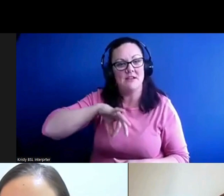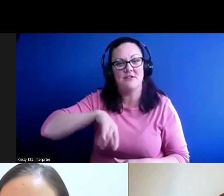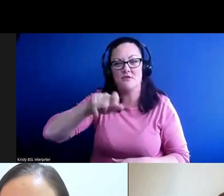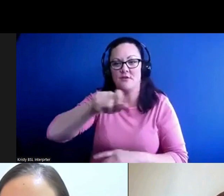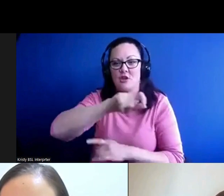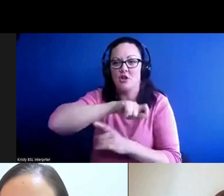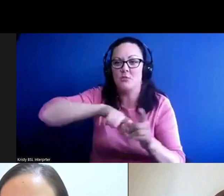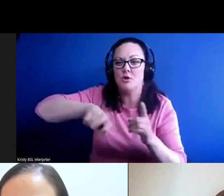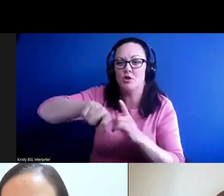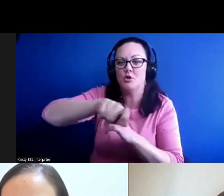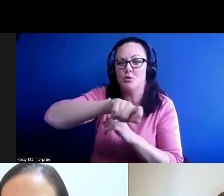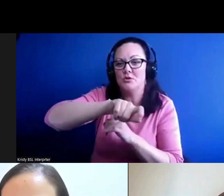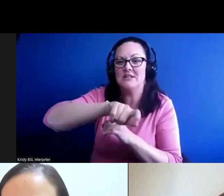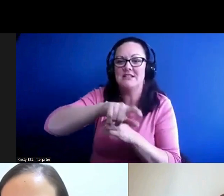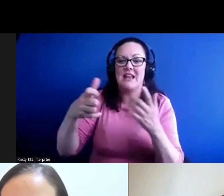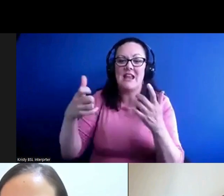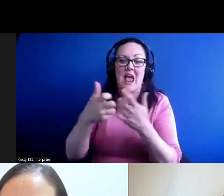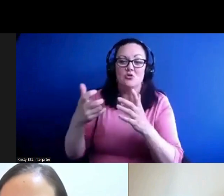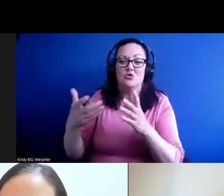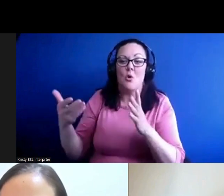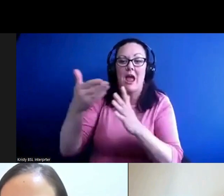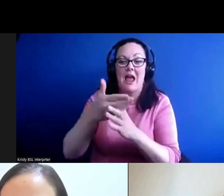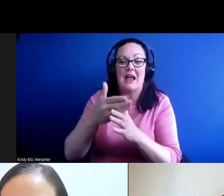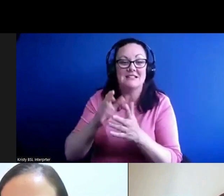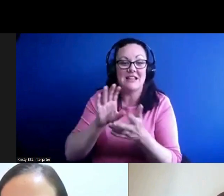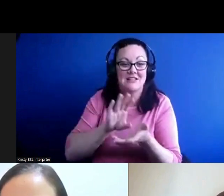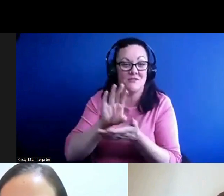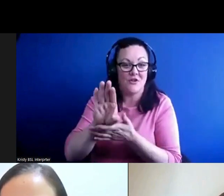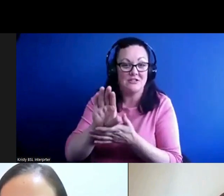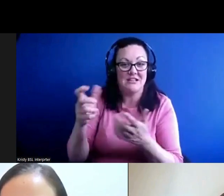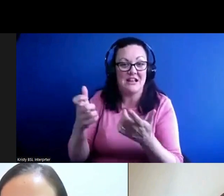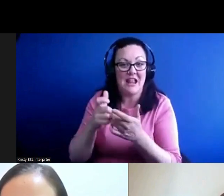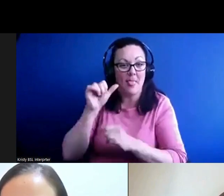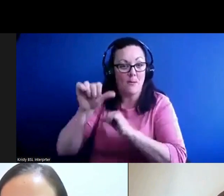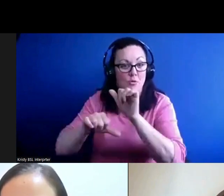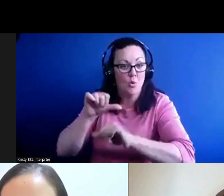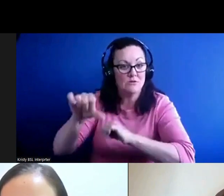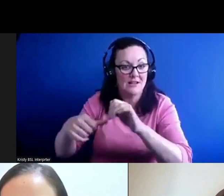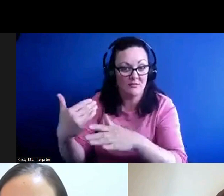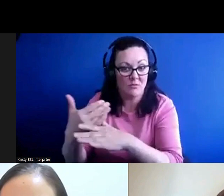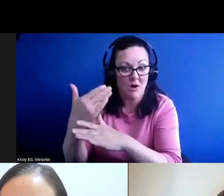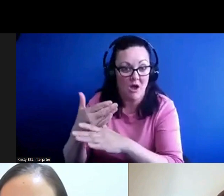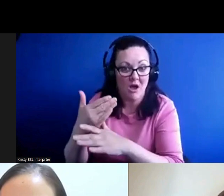understanding of how to access funding and how that process works.' >>: Going through the funded